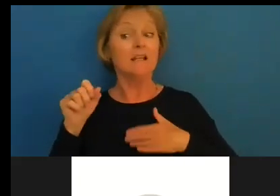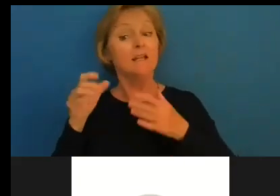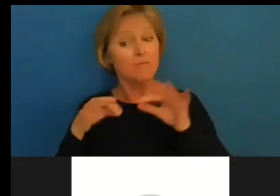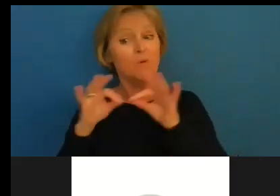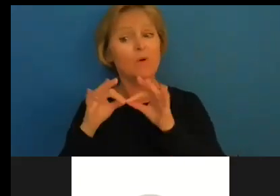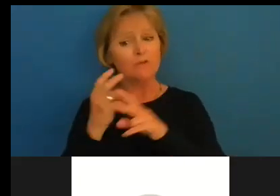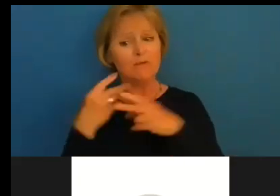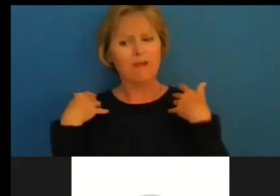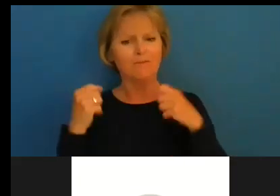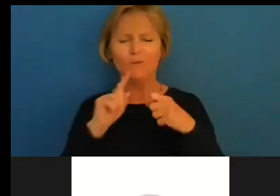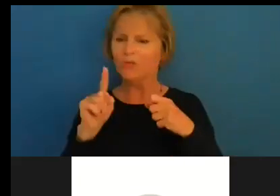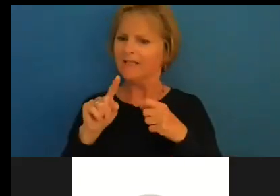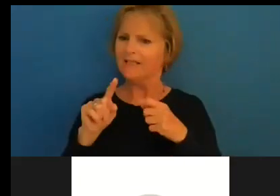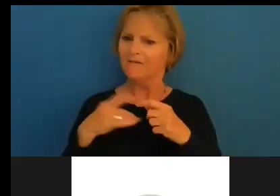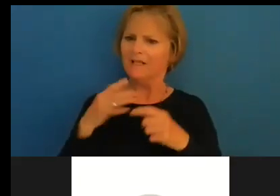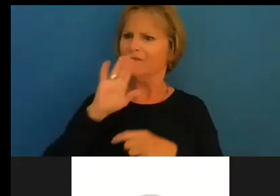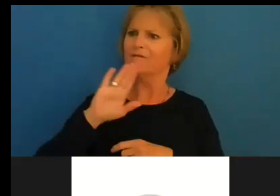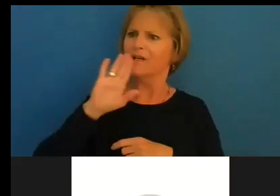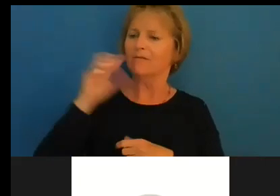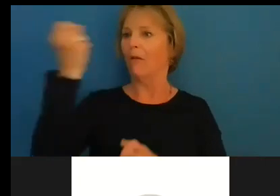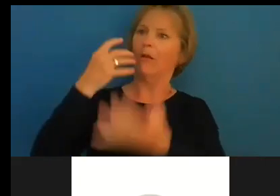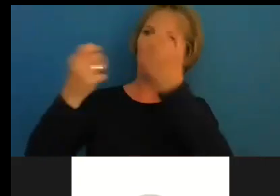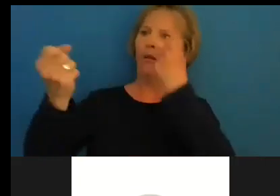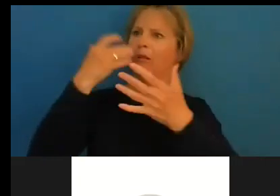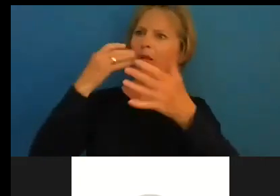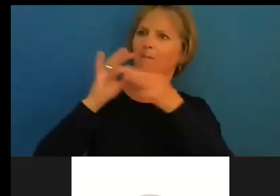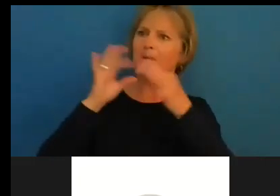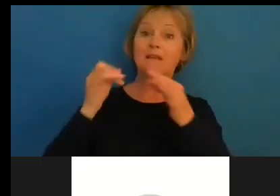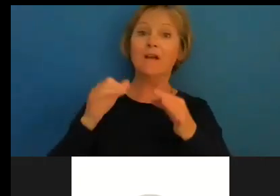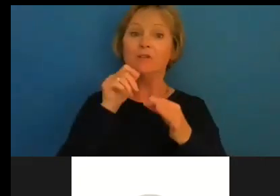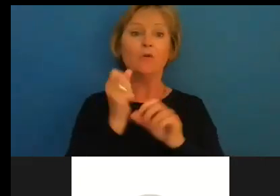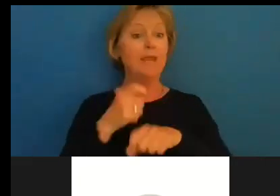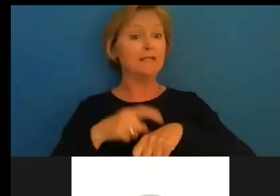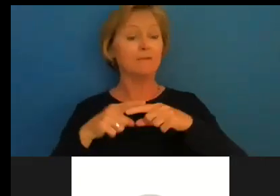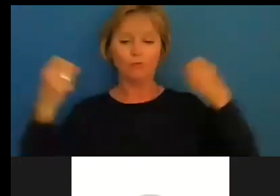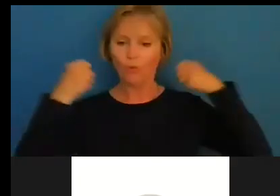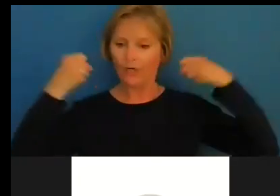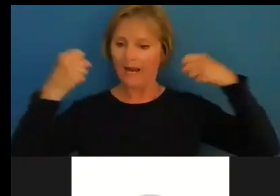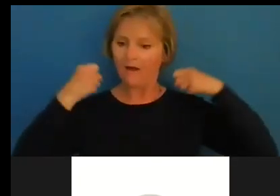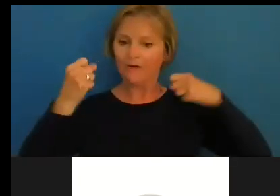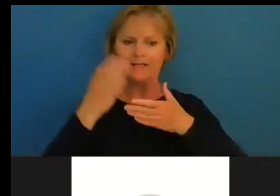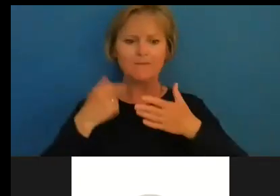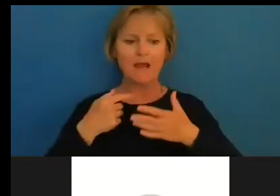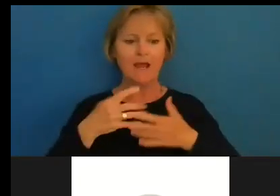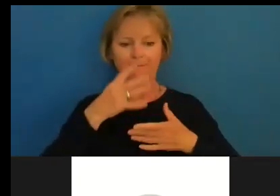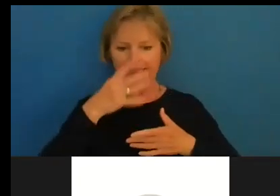to really feel frustrating that if I don't make time to work out that somehow I'm neglecting my self-care.